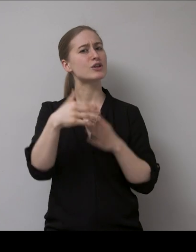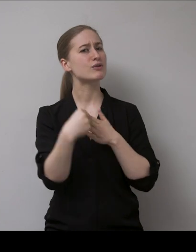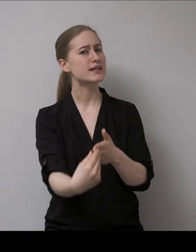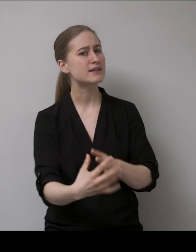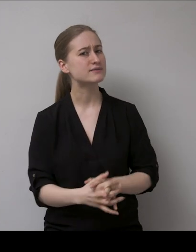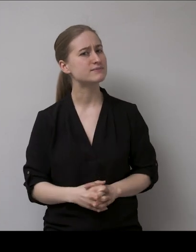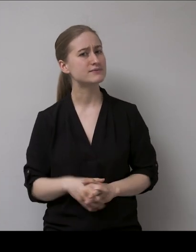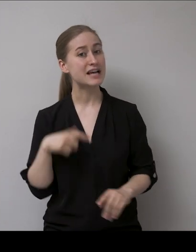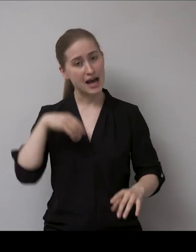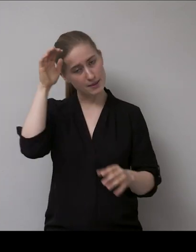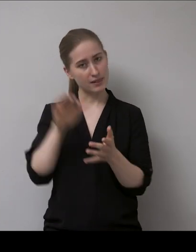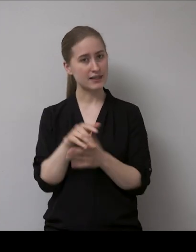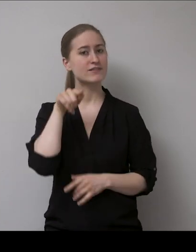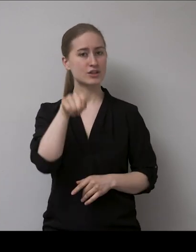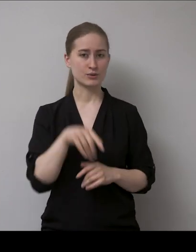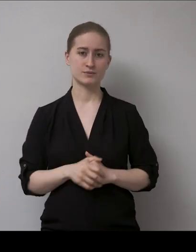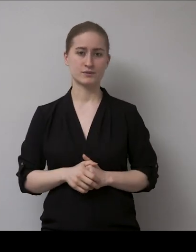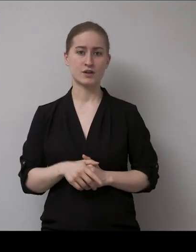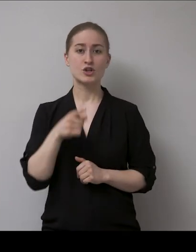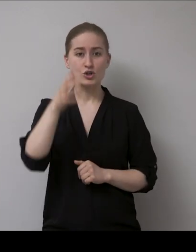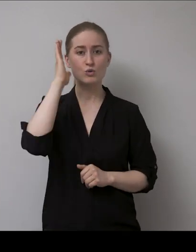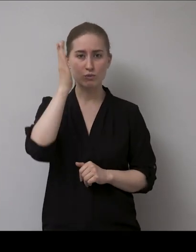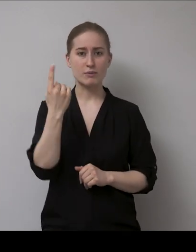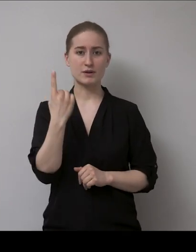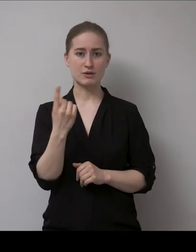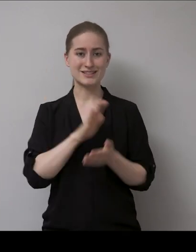I believe in you. You will be the ones to clean the environment